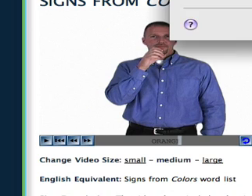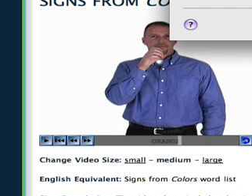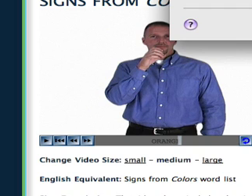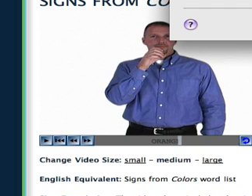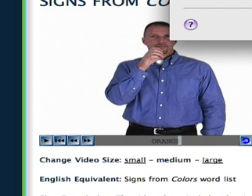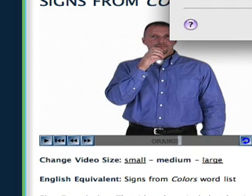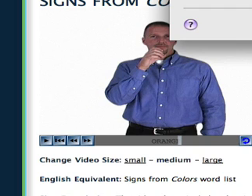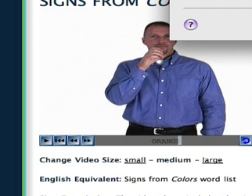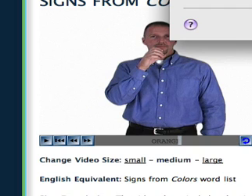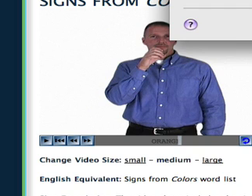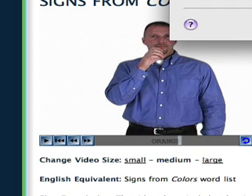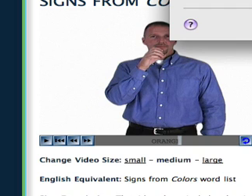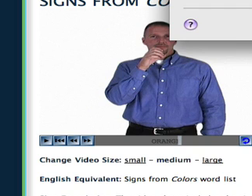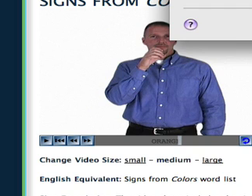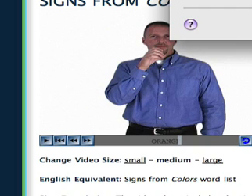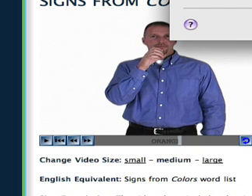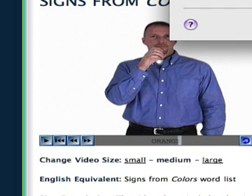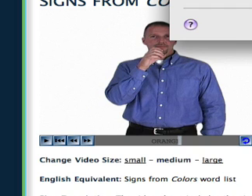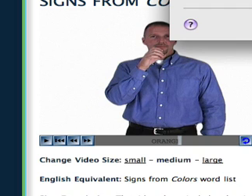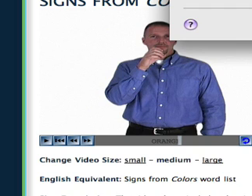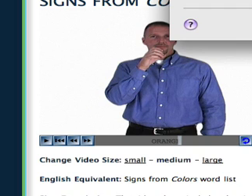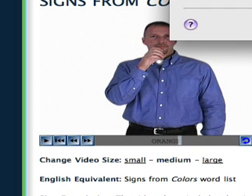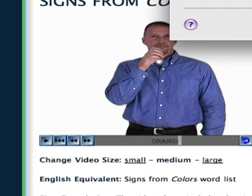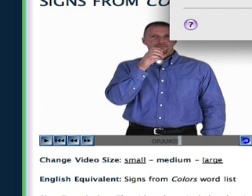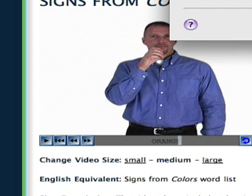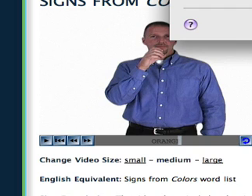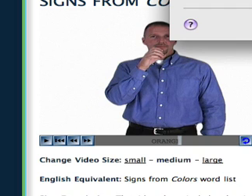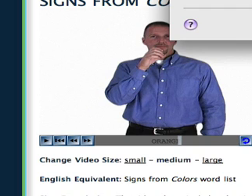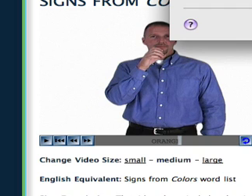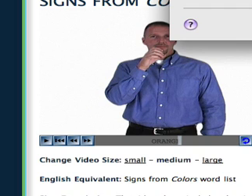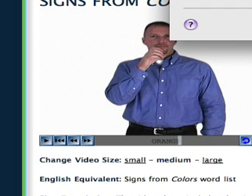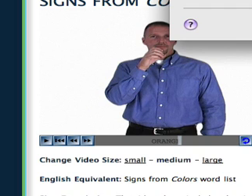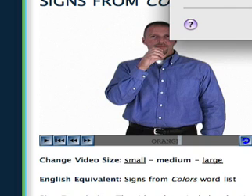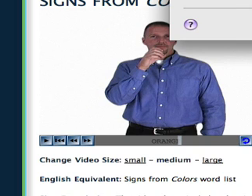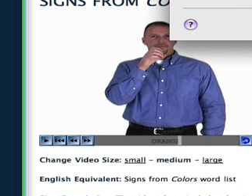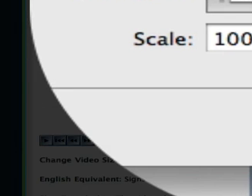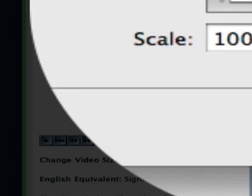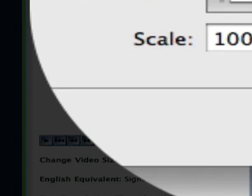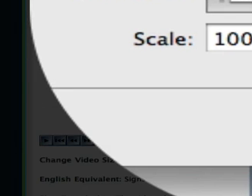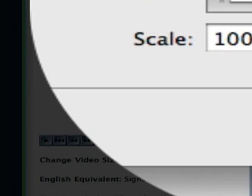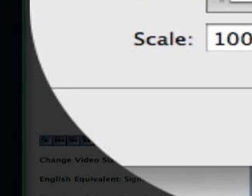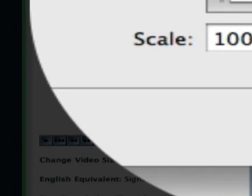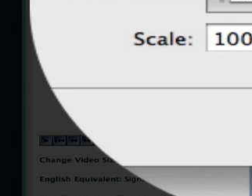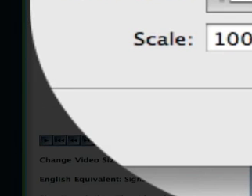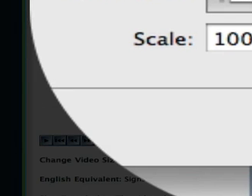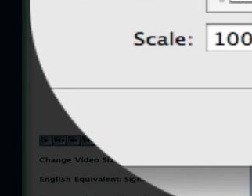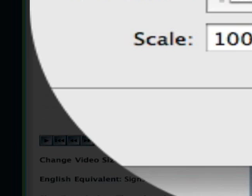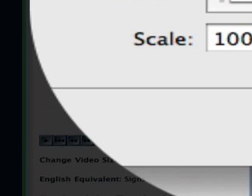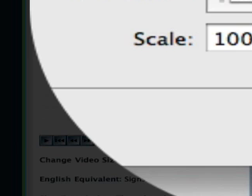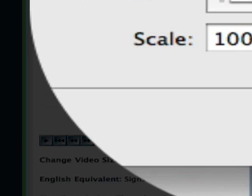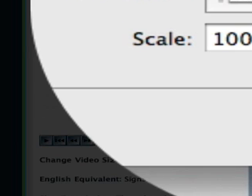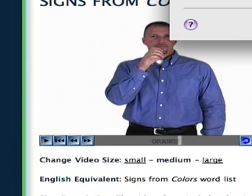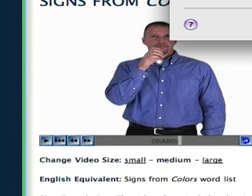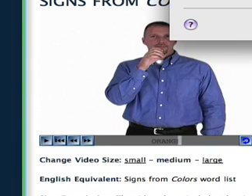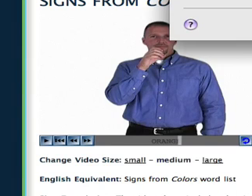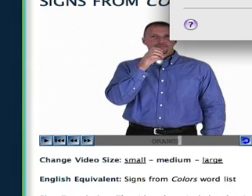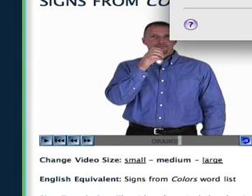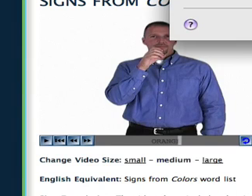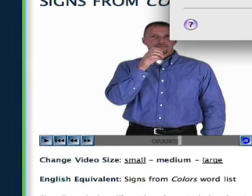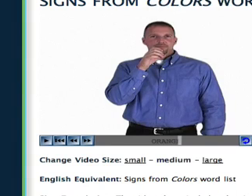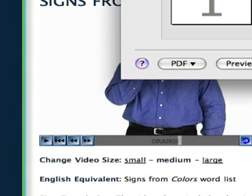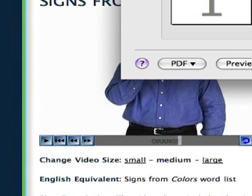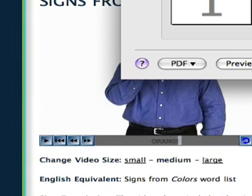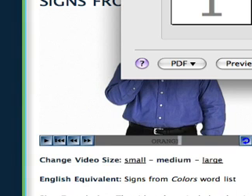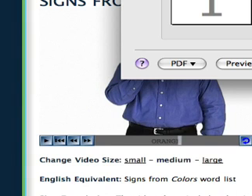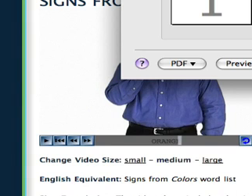It brings up my Page Setup options. And I need to, in this case, pick Landscape and say OK.